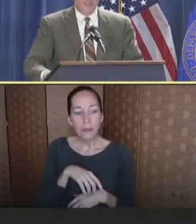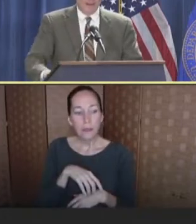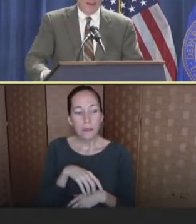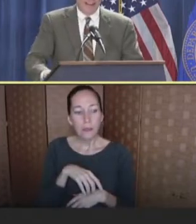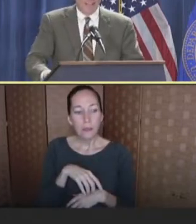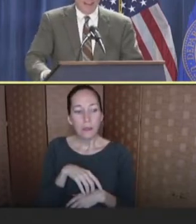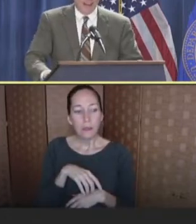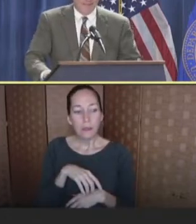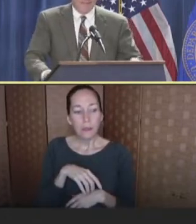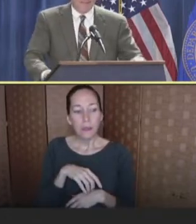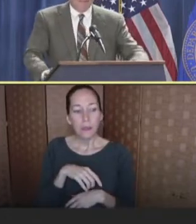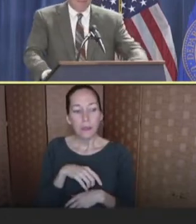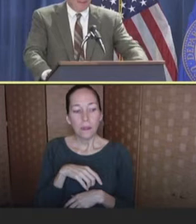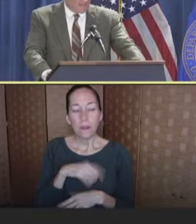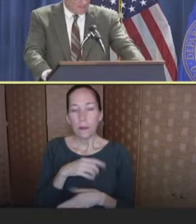I don't have a copy of the report.